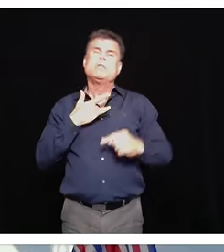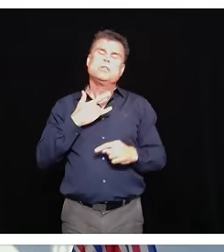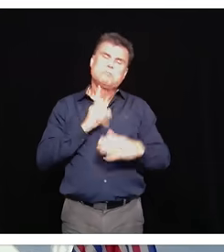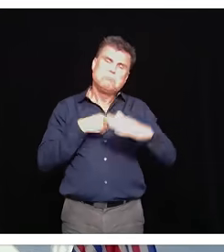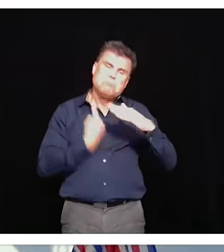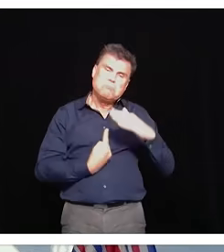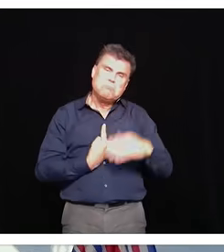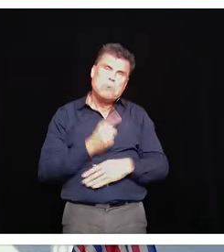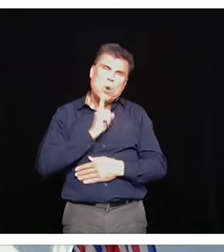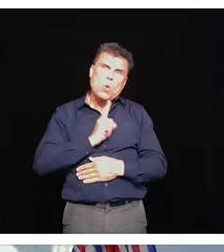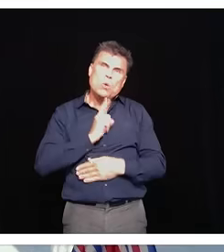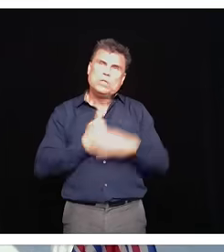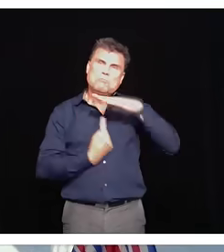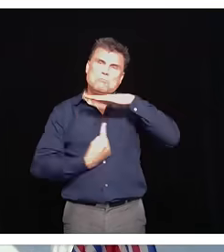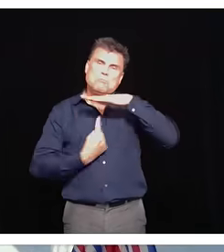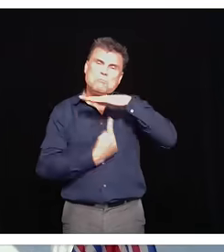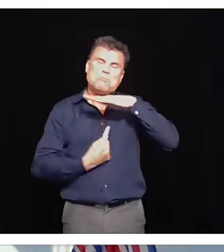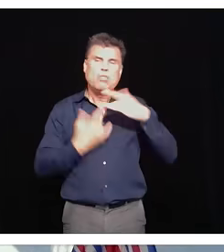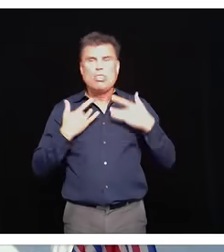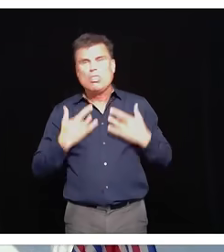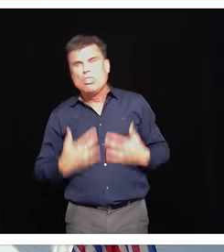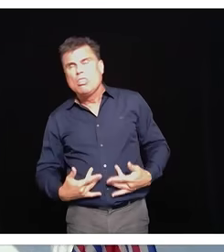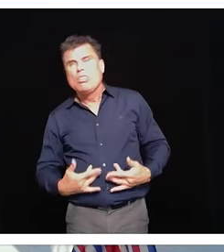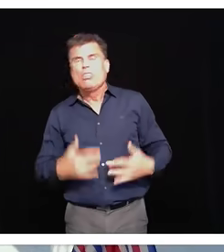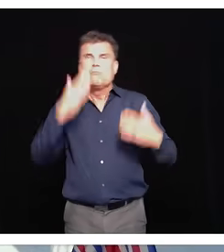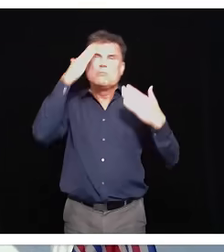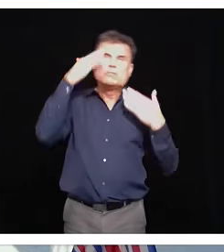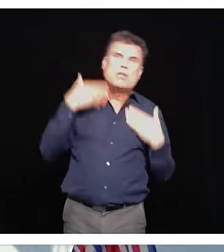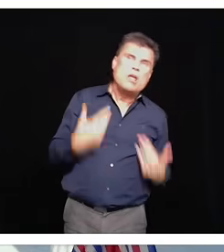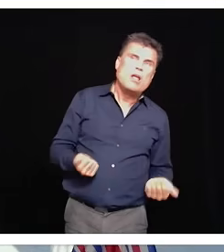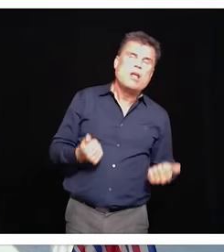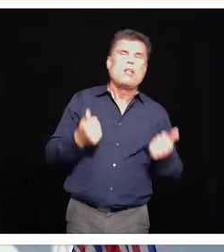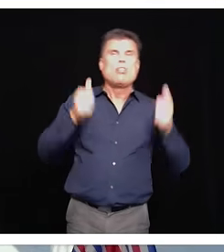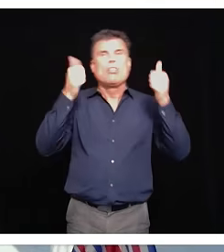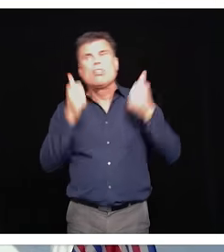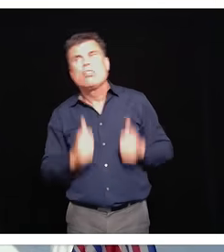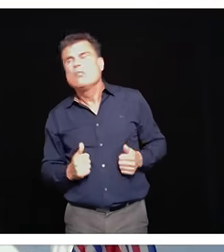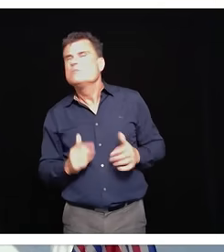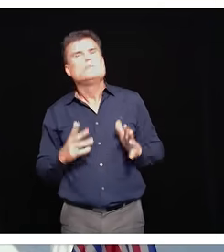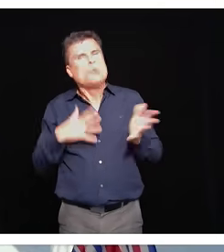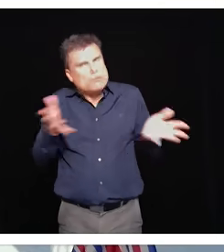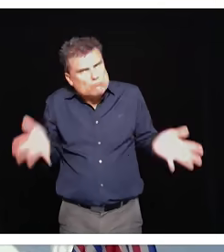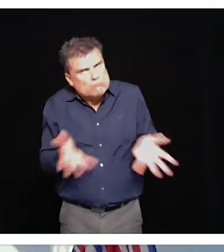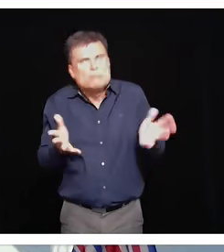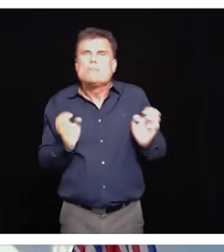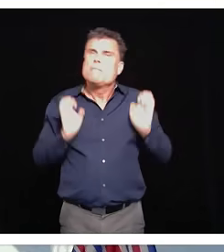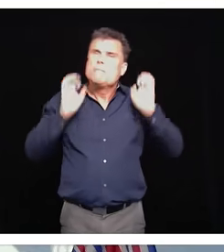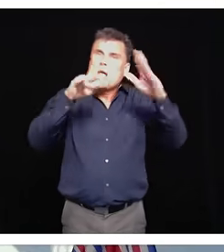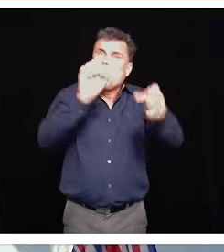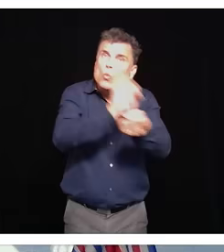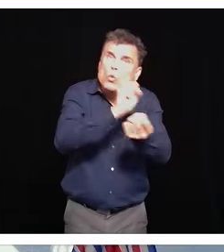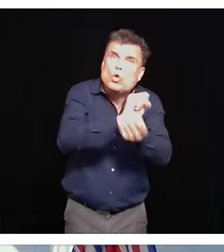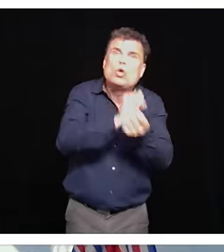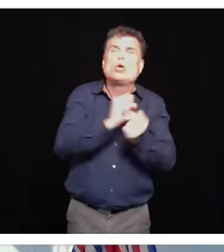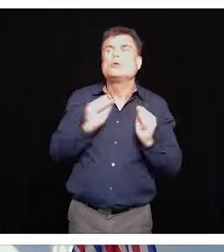the lower mainland in rates in Vancouver coastal and freezer are in the vicinity of 15 or 16 per 100,000.